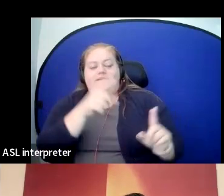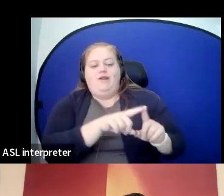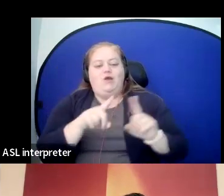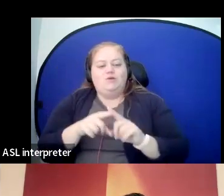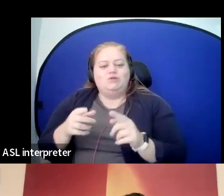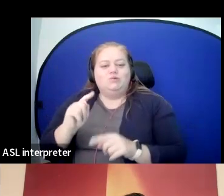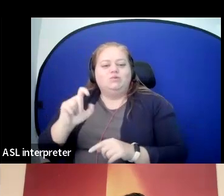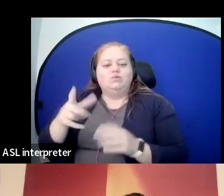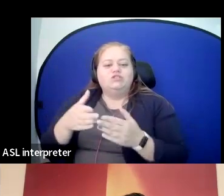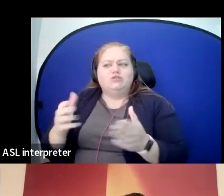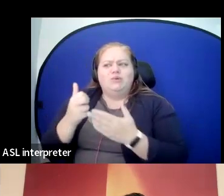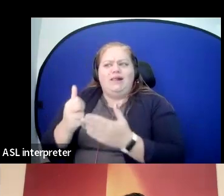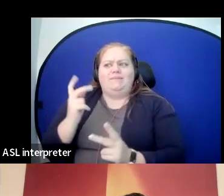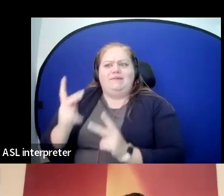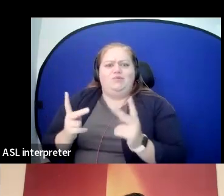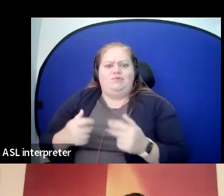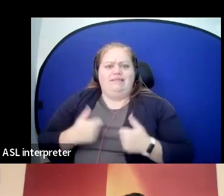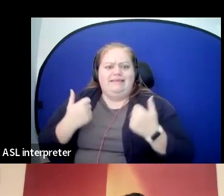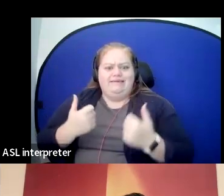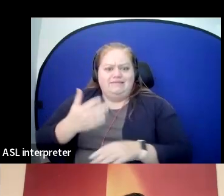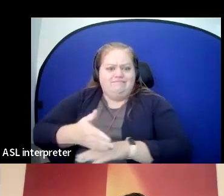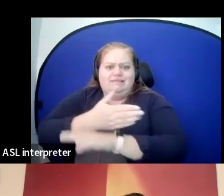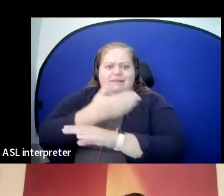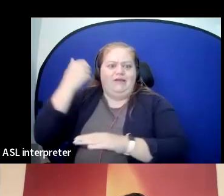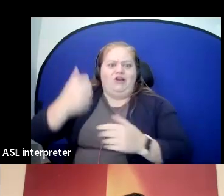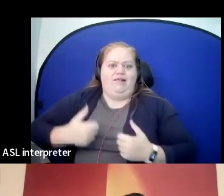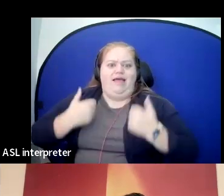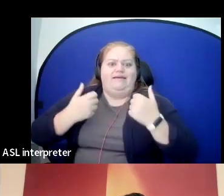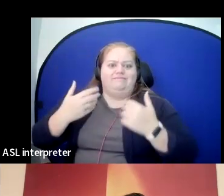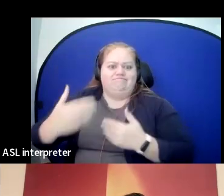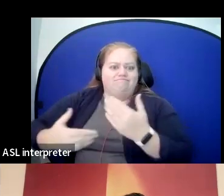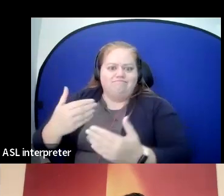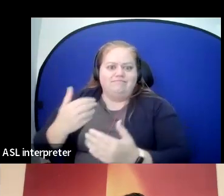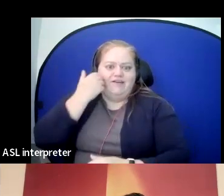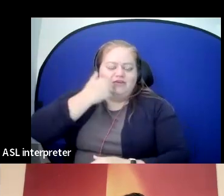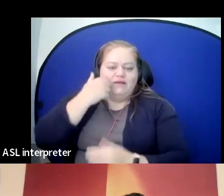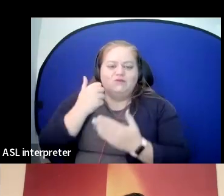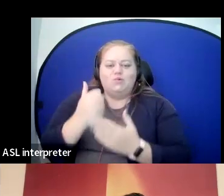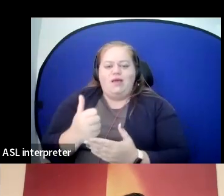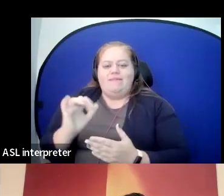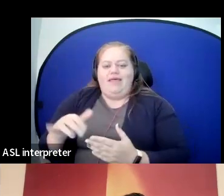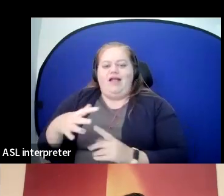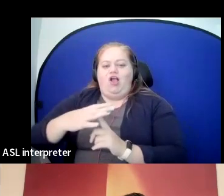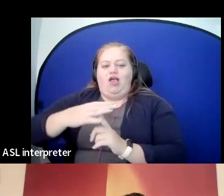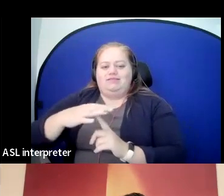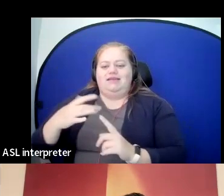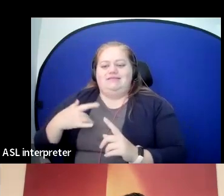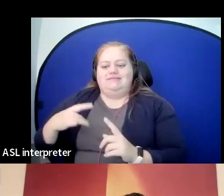to enrich the life of people who are using these and how to create that context sensitivity, not just better